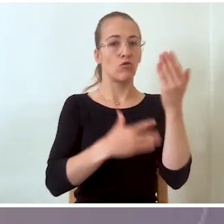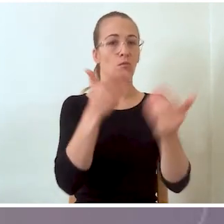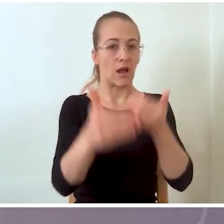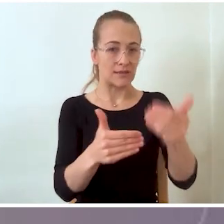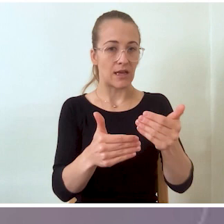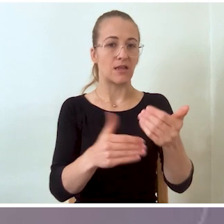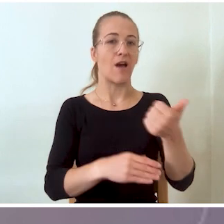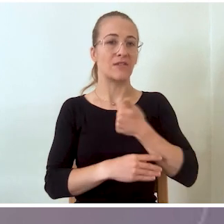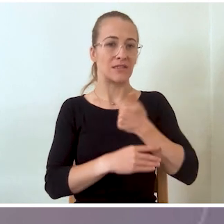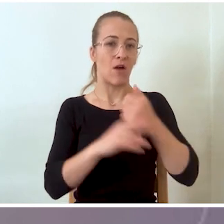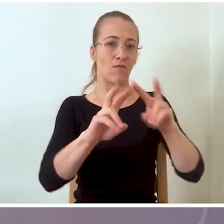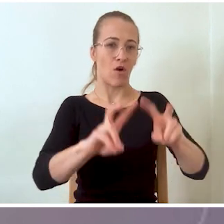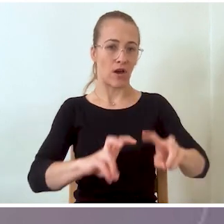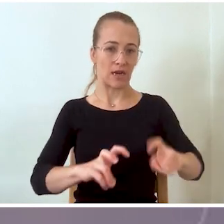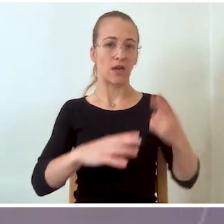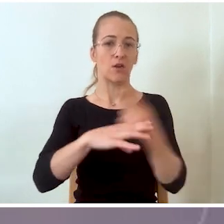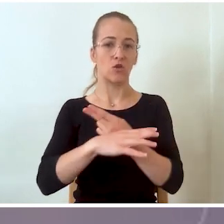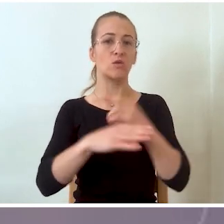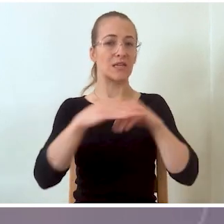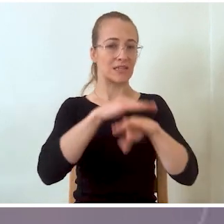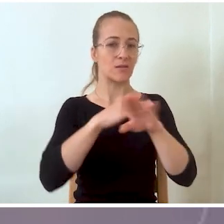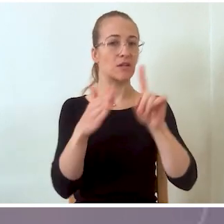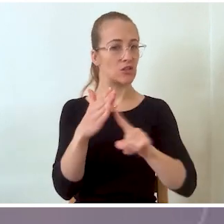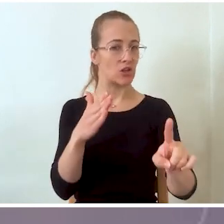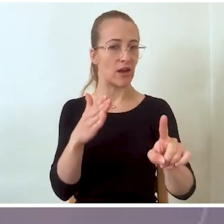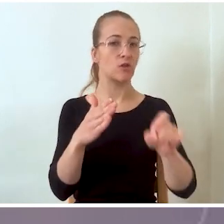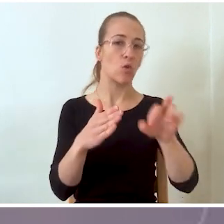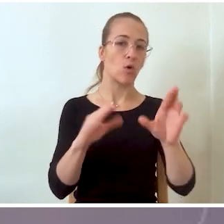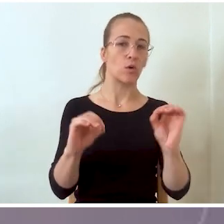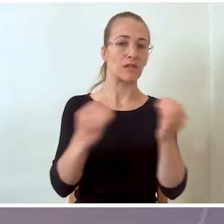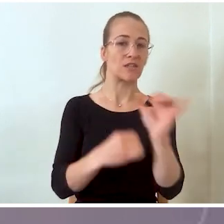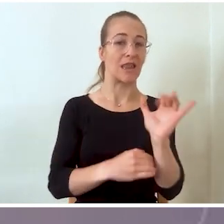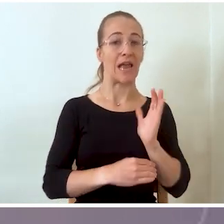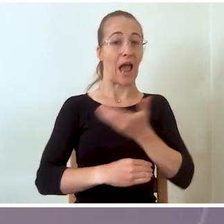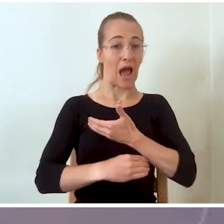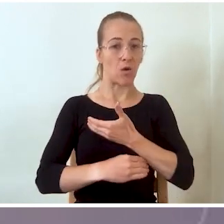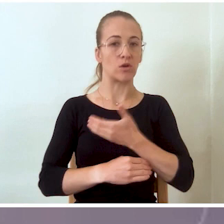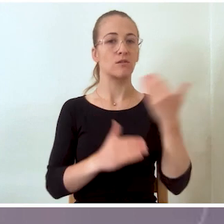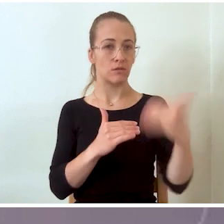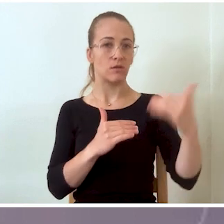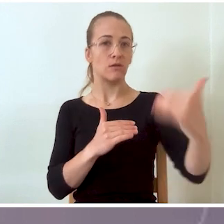Use the accessibility checkers or organizations like ours and do it on a regular basis so that you don't get caught